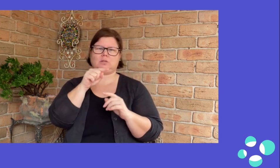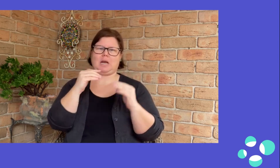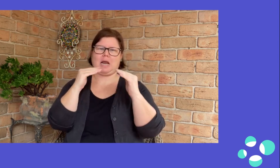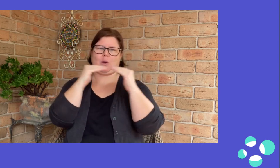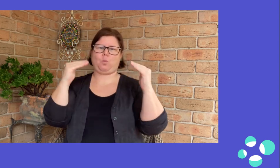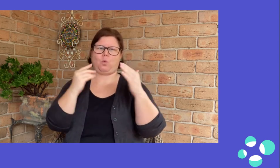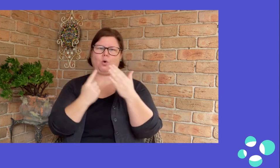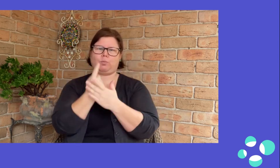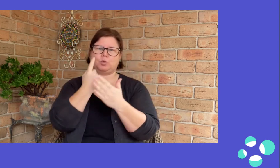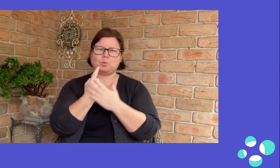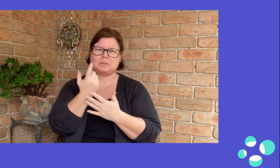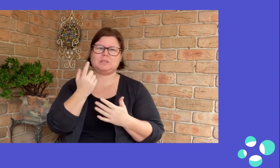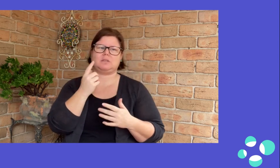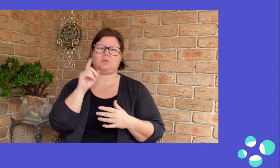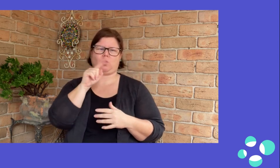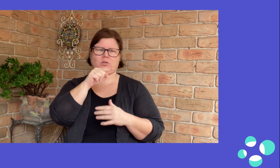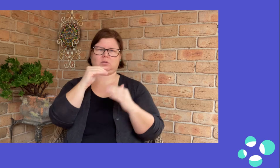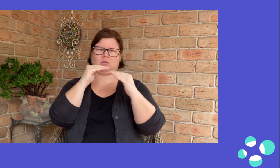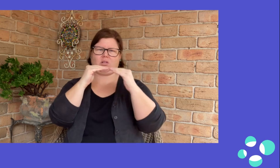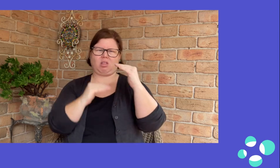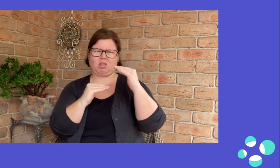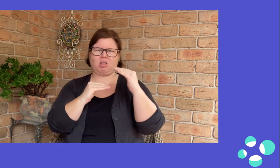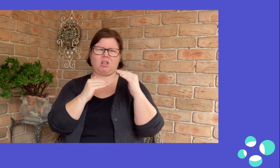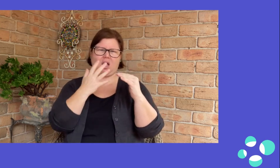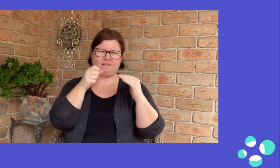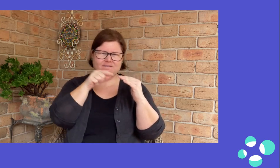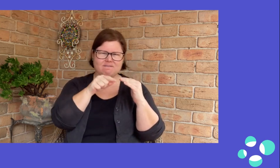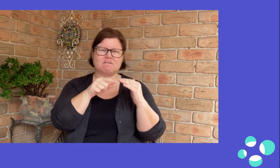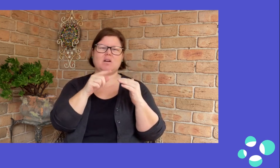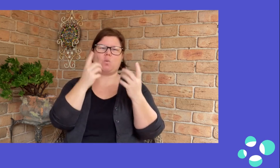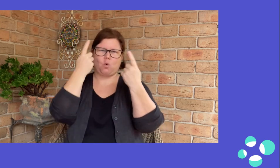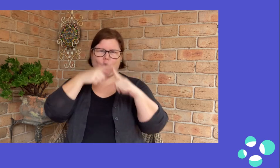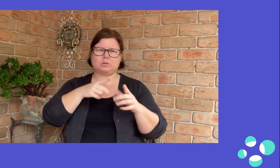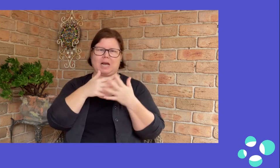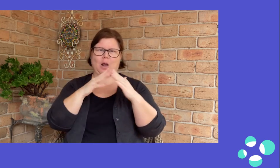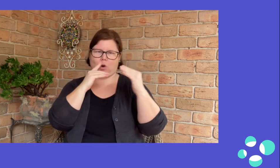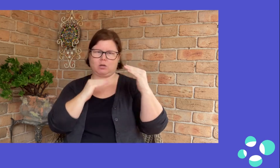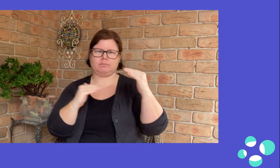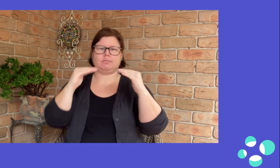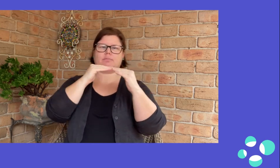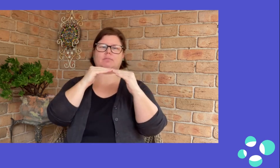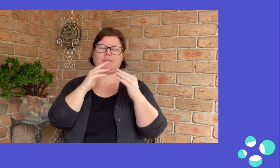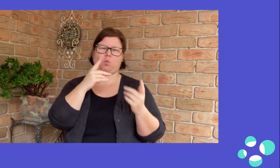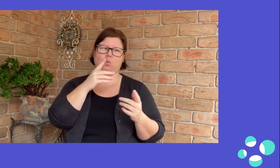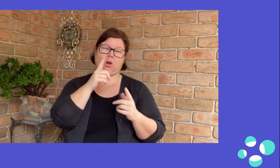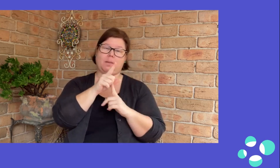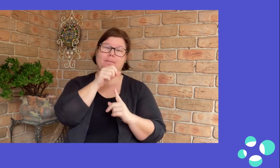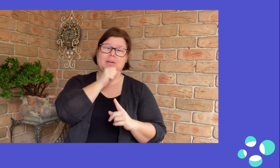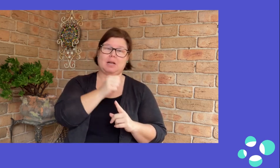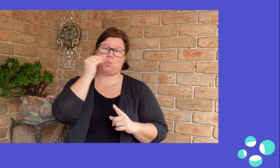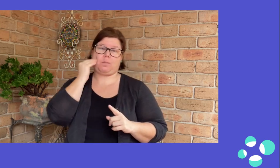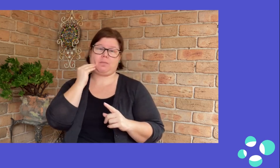what are the equal opportunities and where are the disparities, and working out how to create equal opportunities.